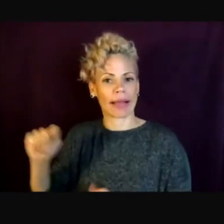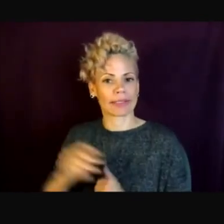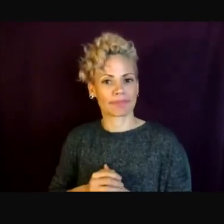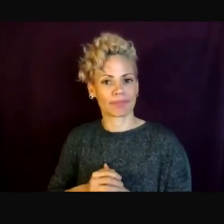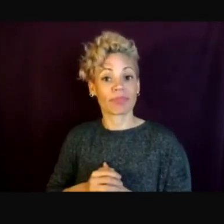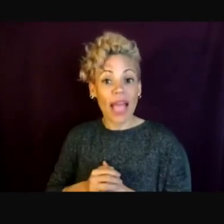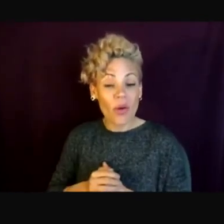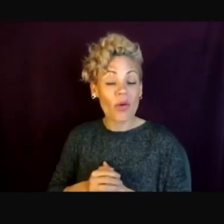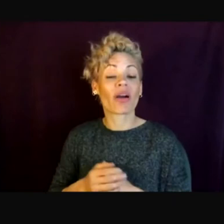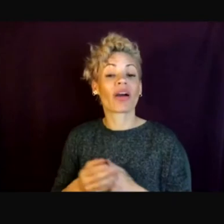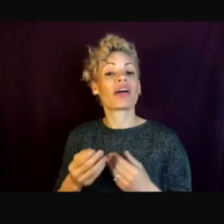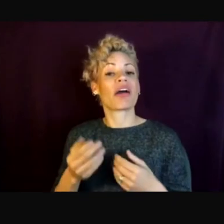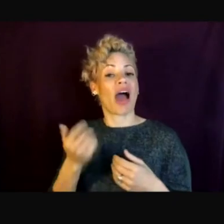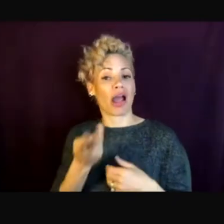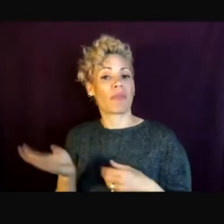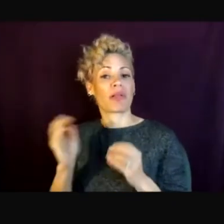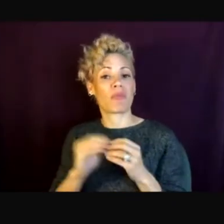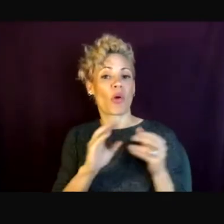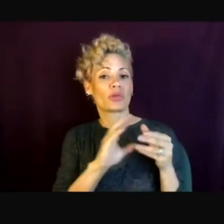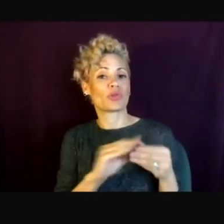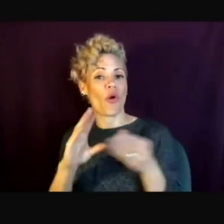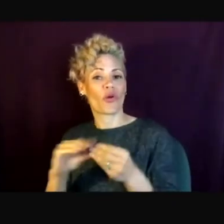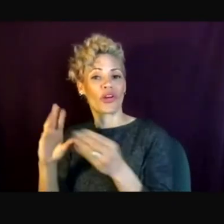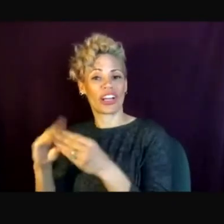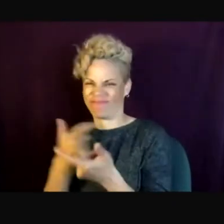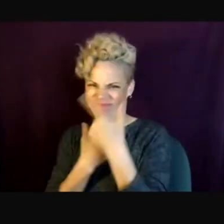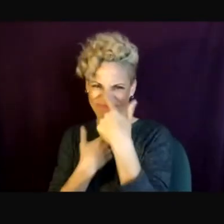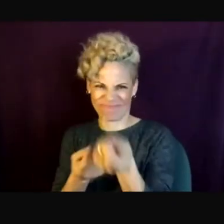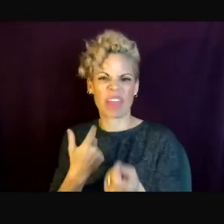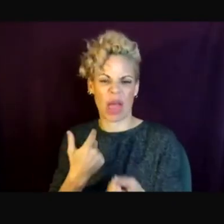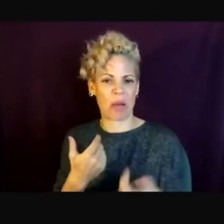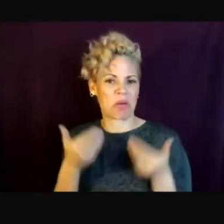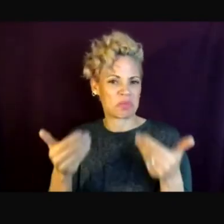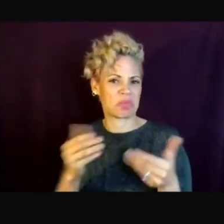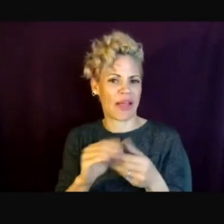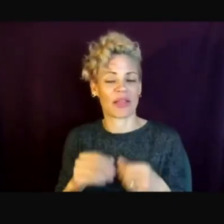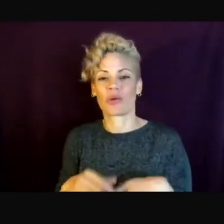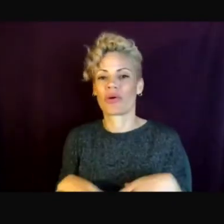that I'll tell you is that, Papa Bush, as I call him,